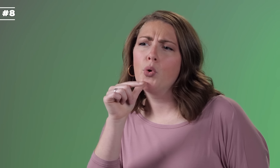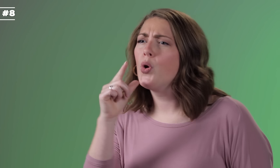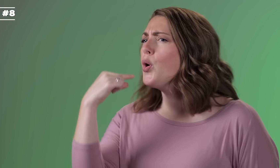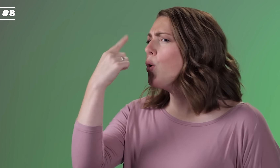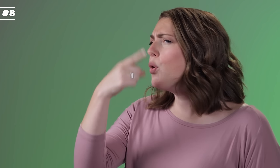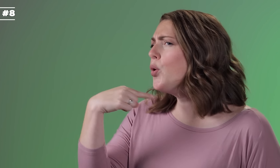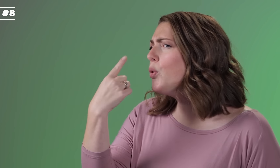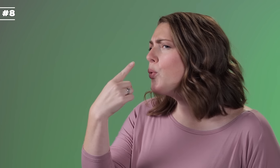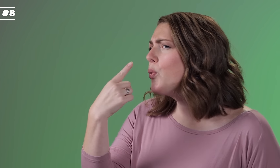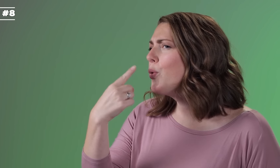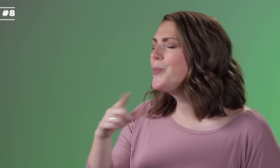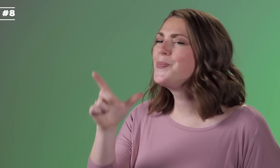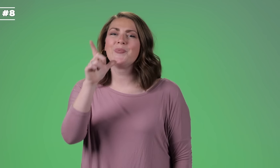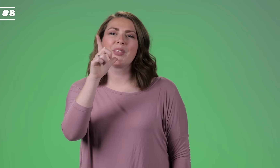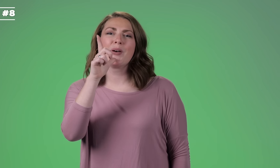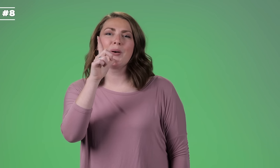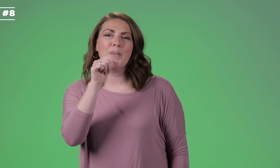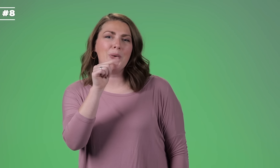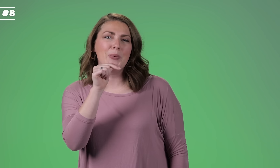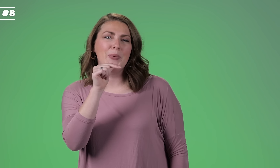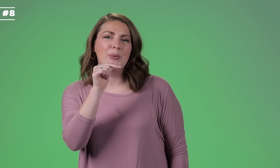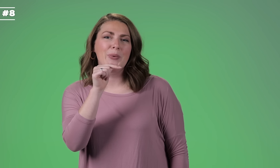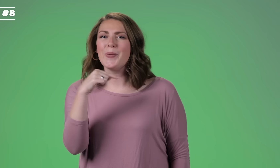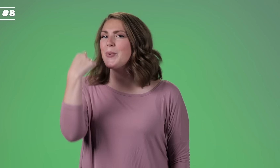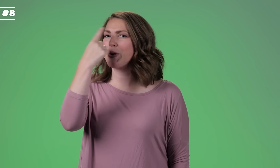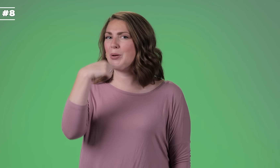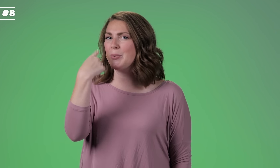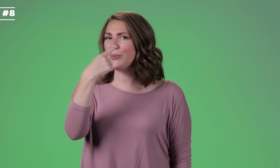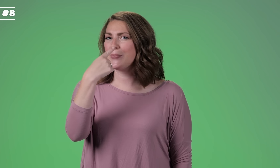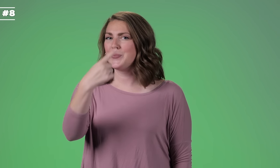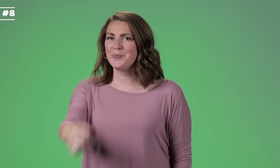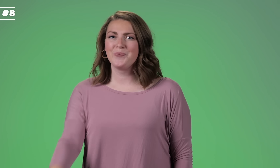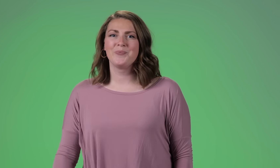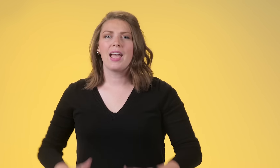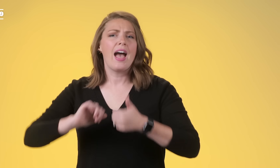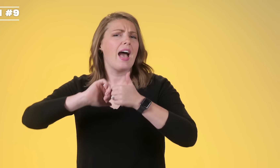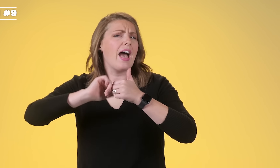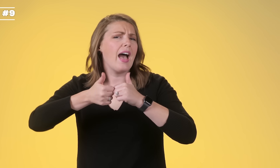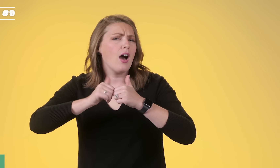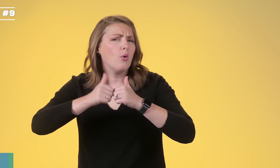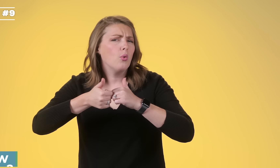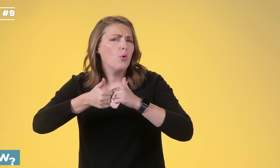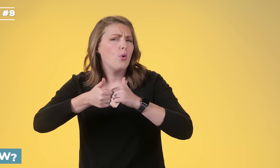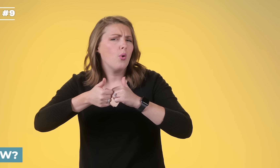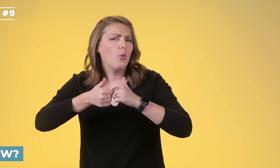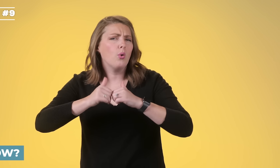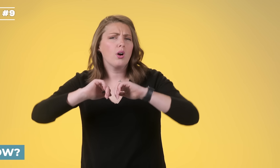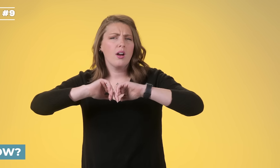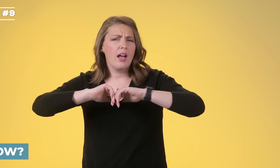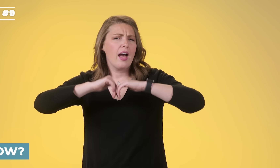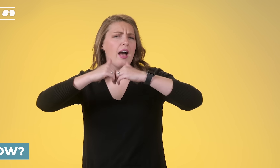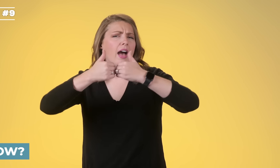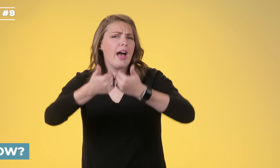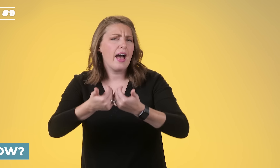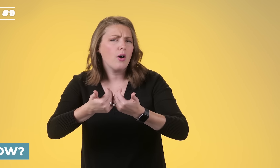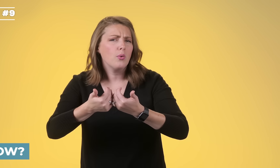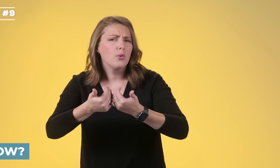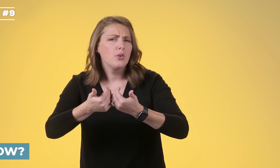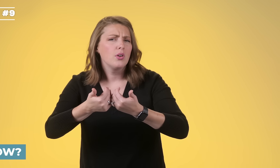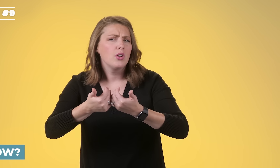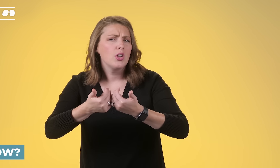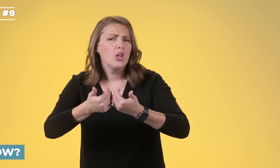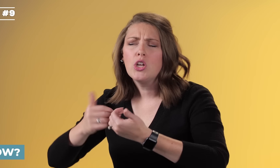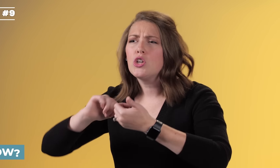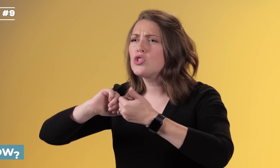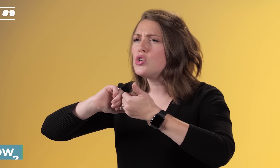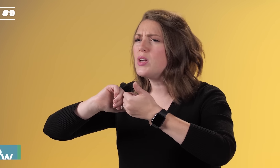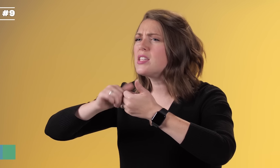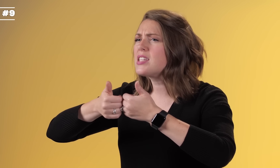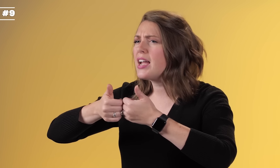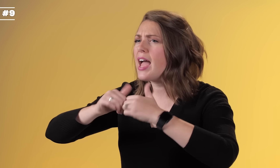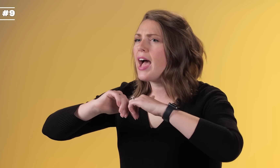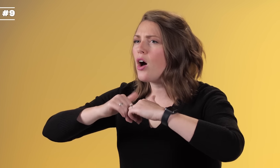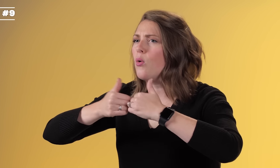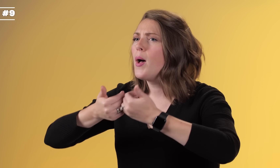'who or who.' 'How or how,' you're doing the sign how